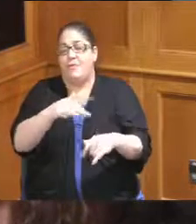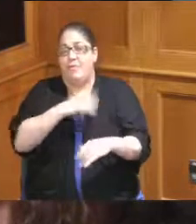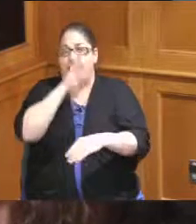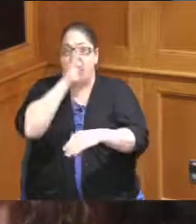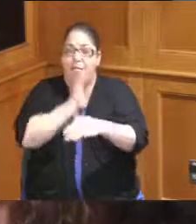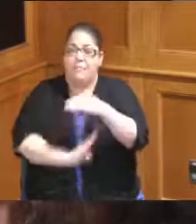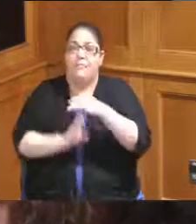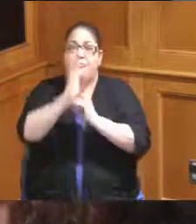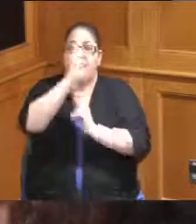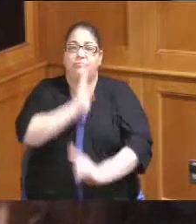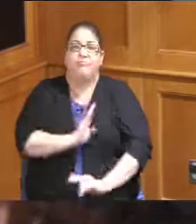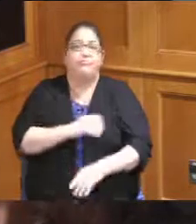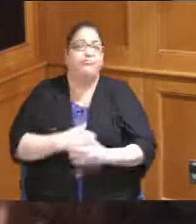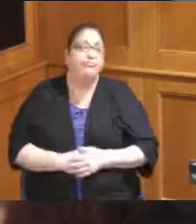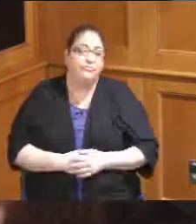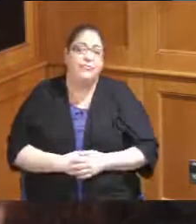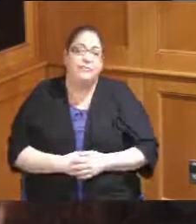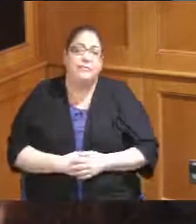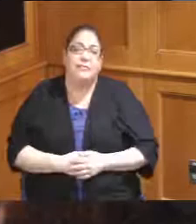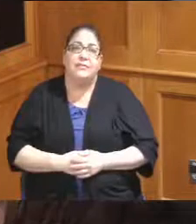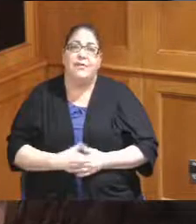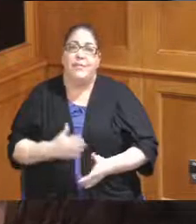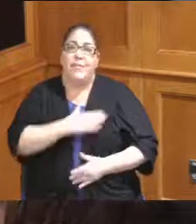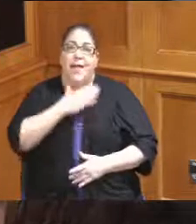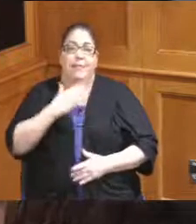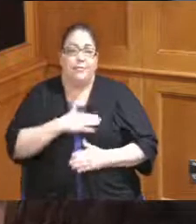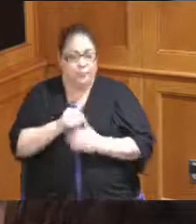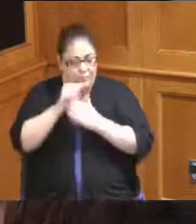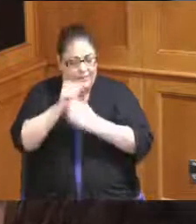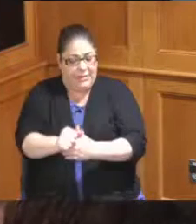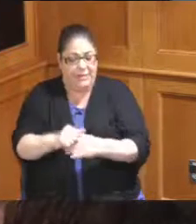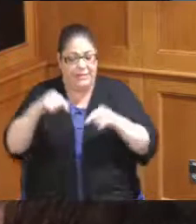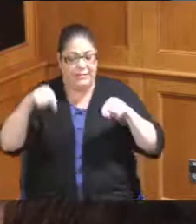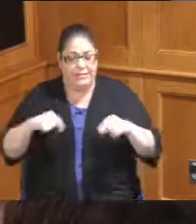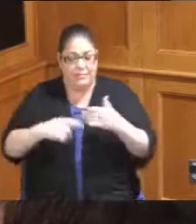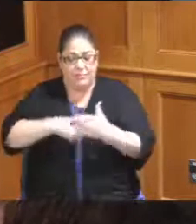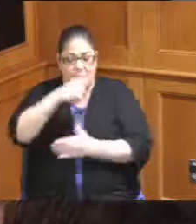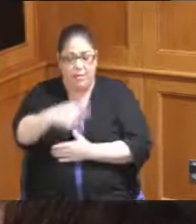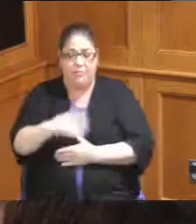happy to be a part of it I'm happy to lead this program I'm so fortunate to to be able to work